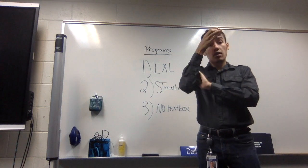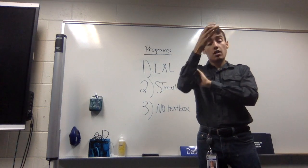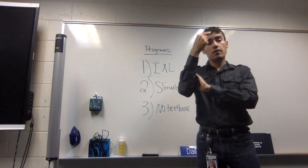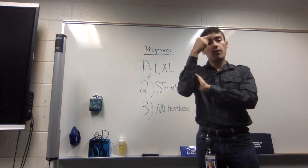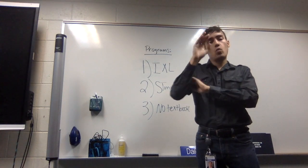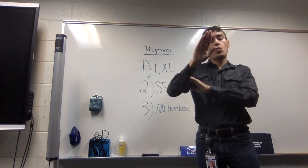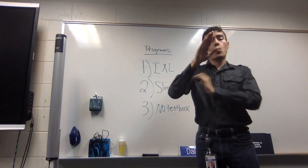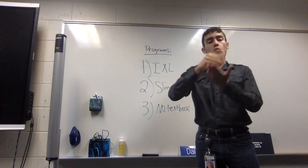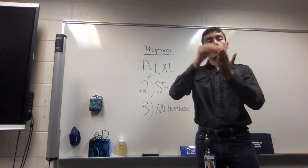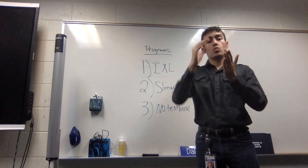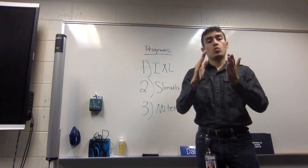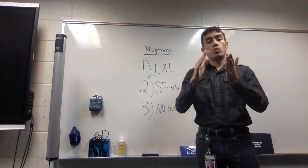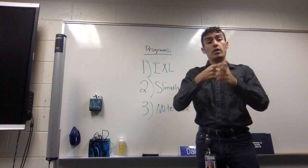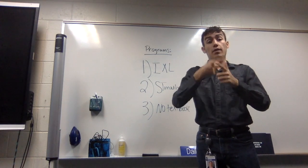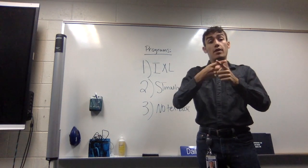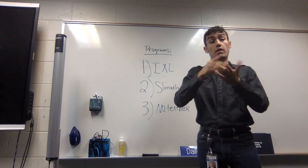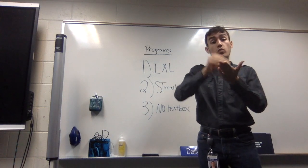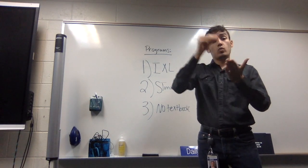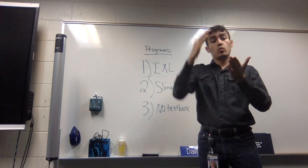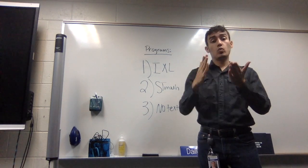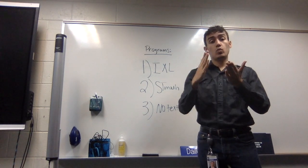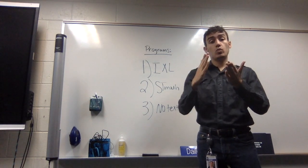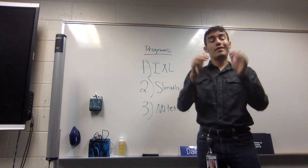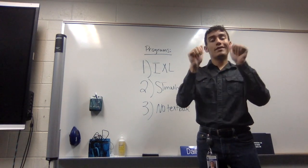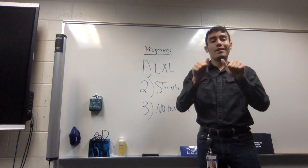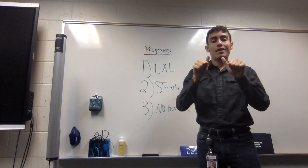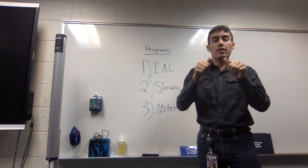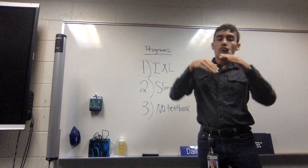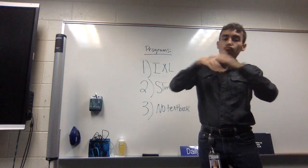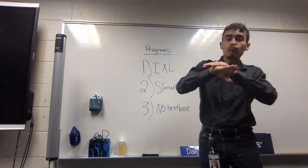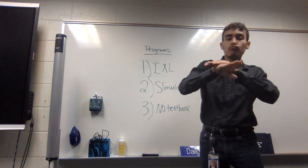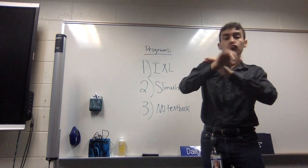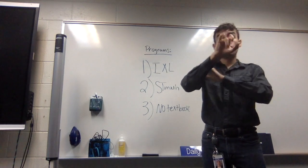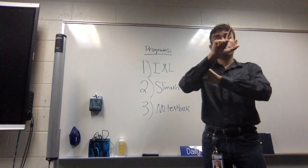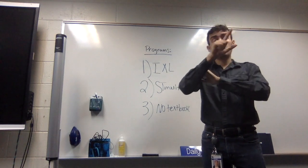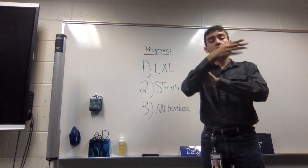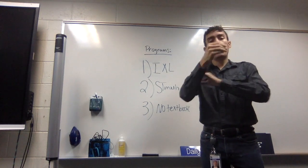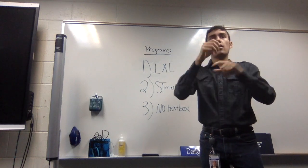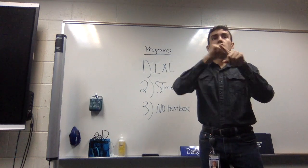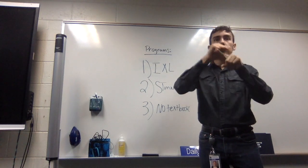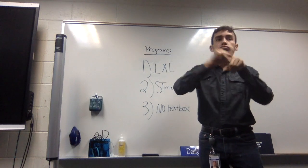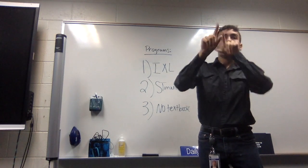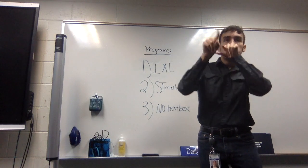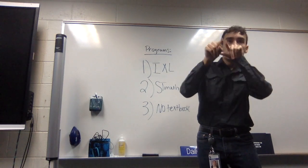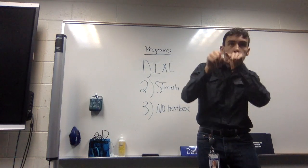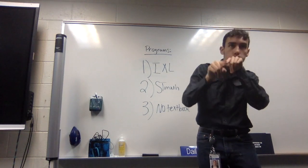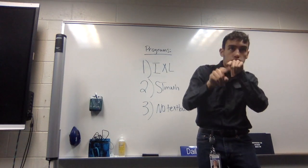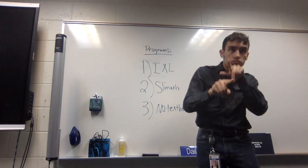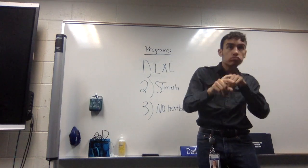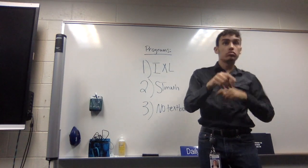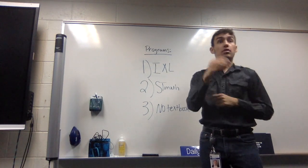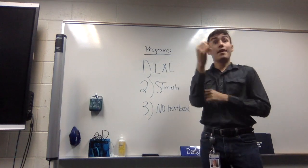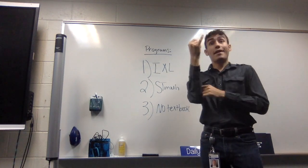skills and concepts for the students and then the students can go on to IXL and practice answering